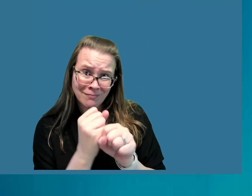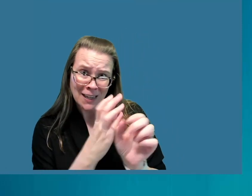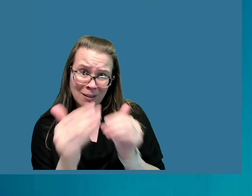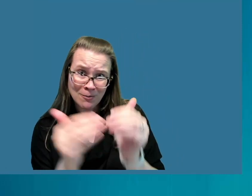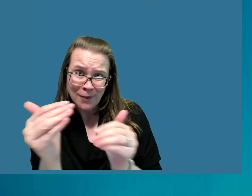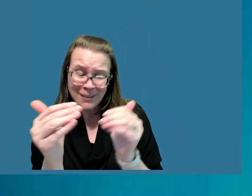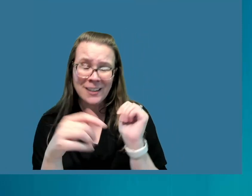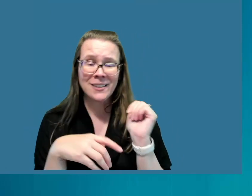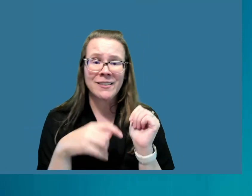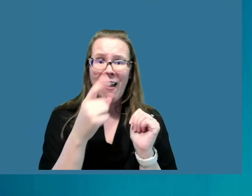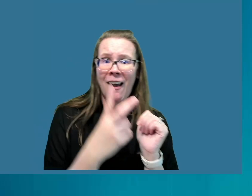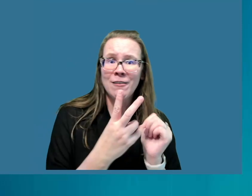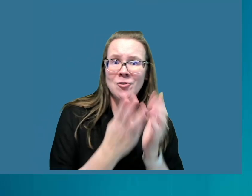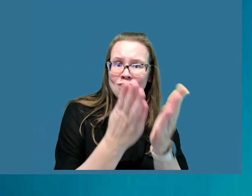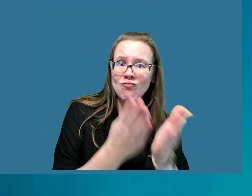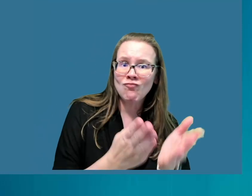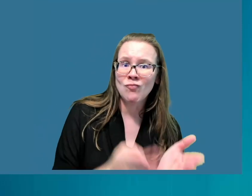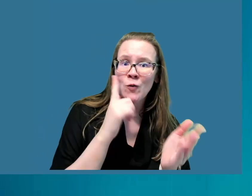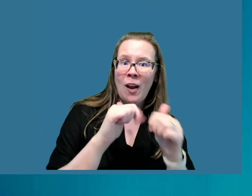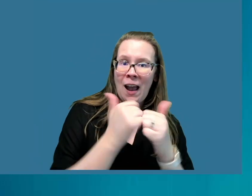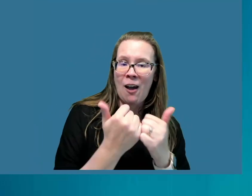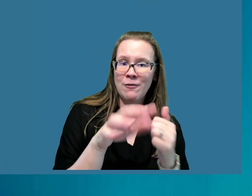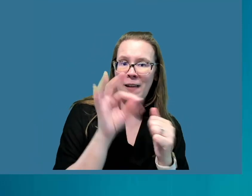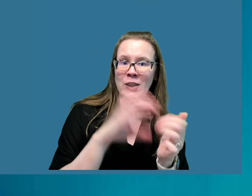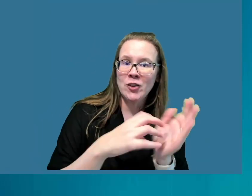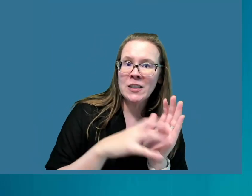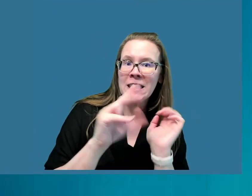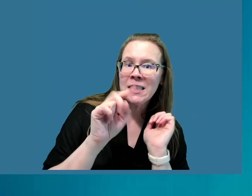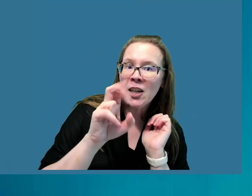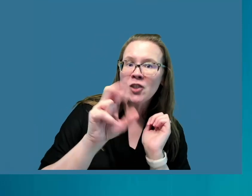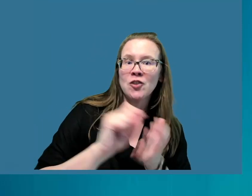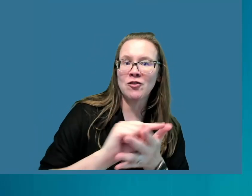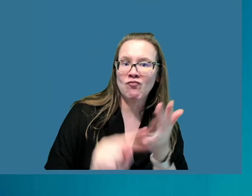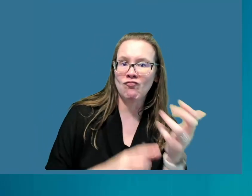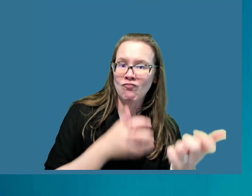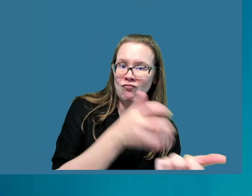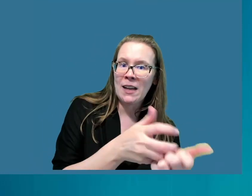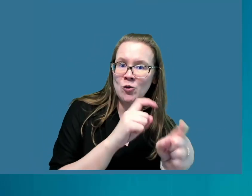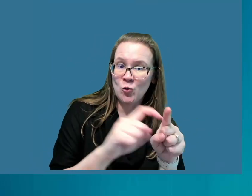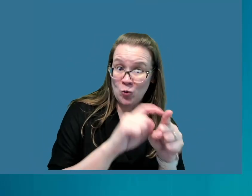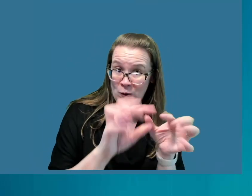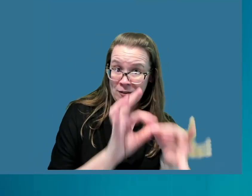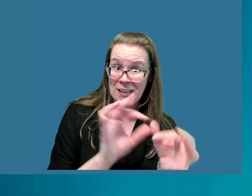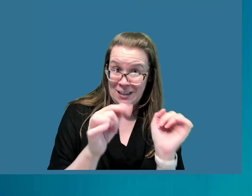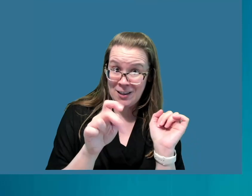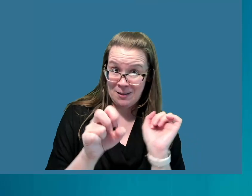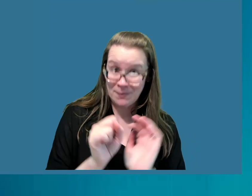This blog post is half quilt-related and half baking-related. Um, but I'll just have some